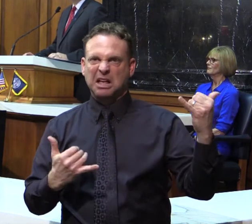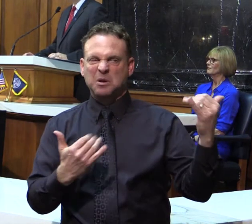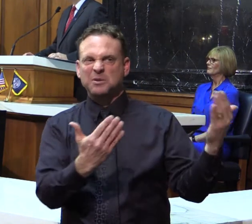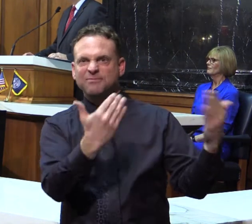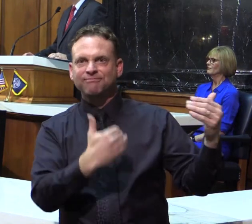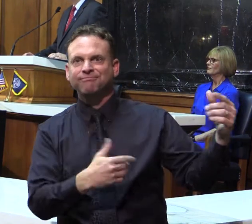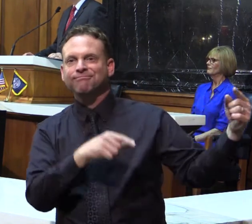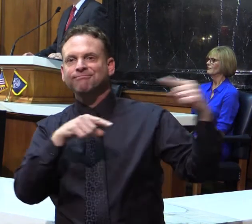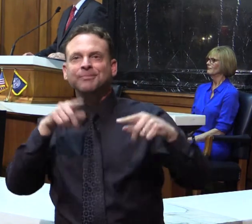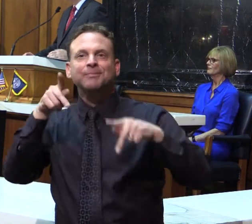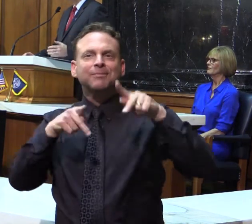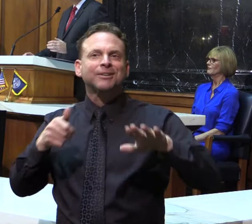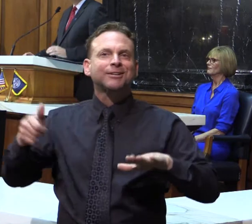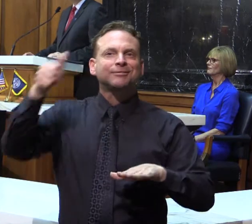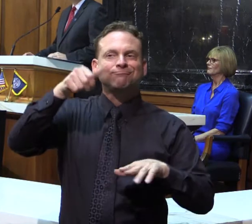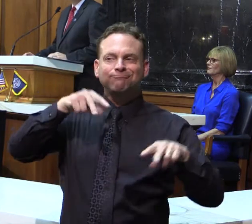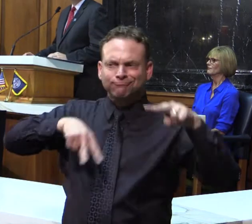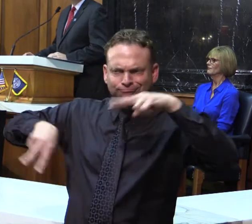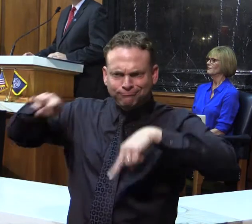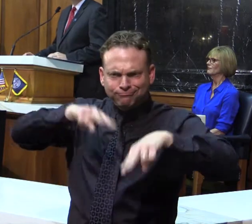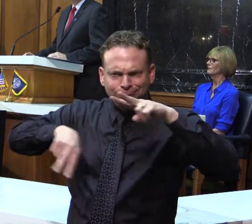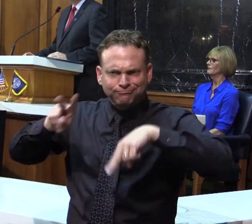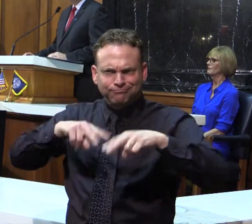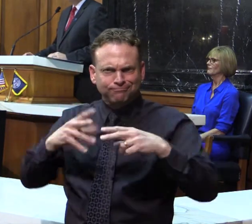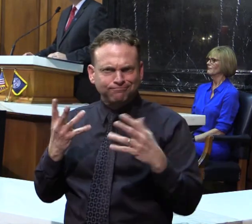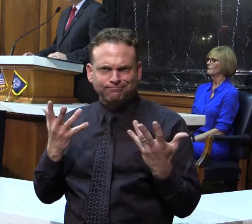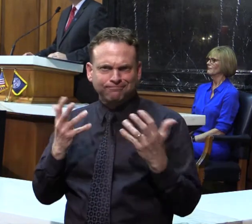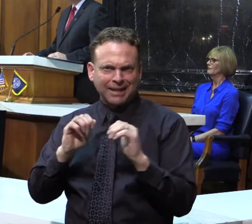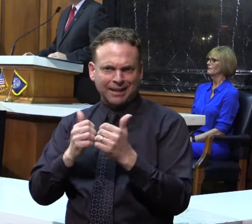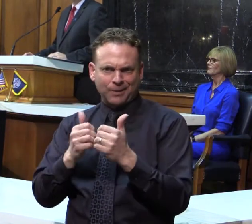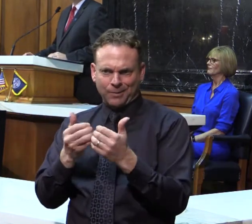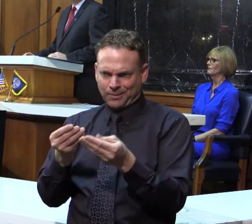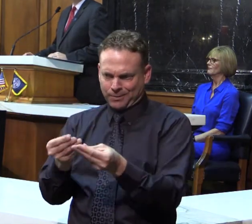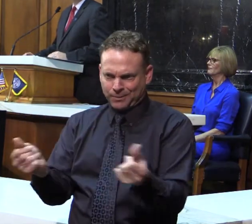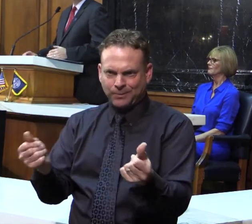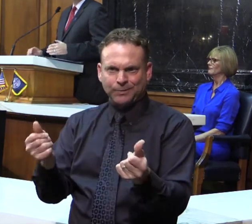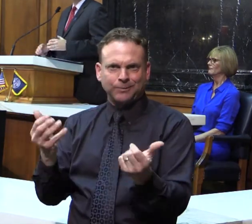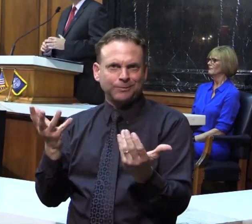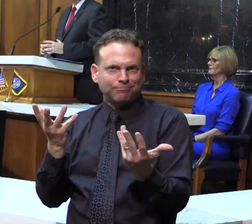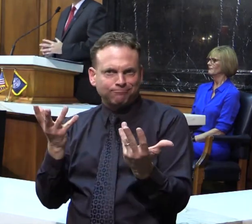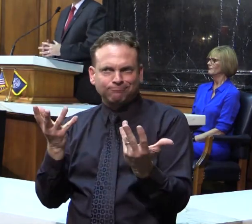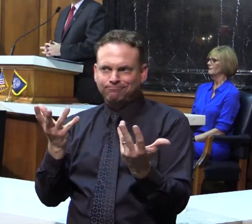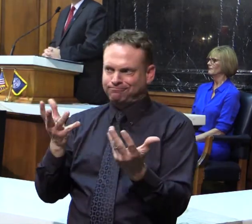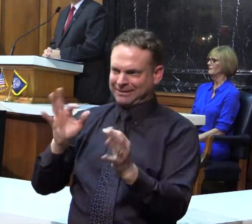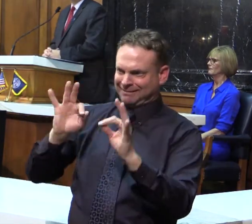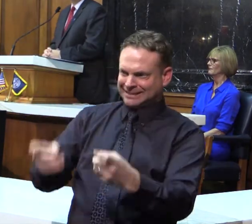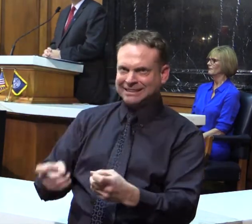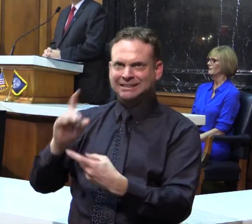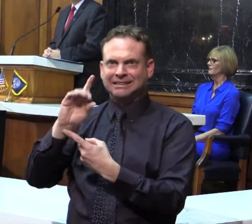of our children. We’ll be transparent and provide you directly with progress reports.